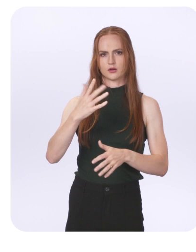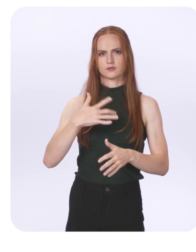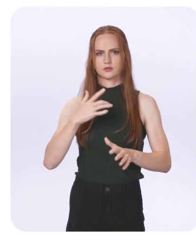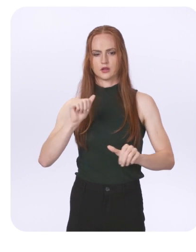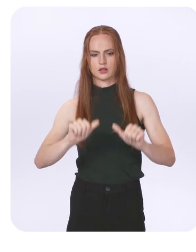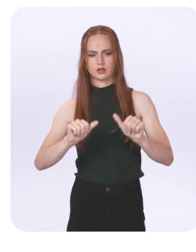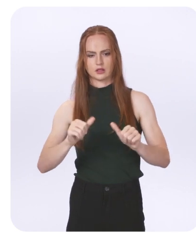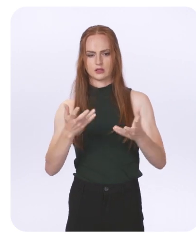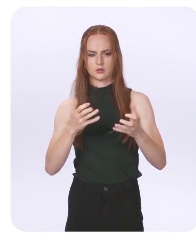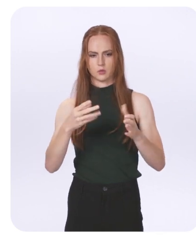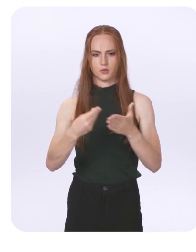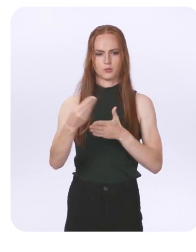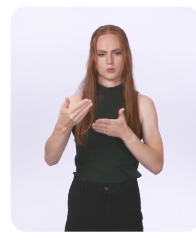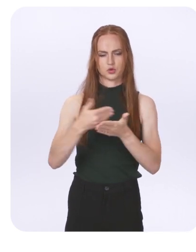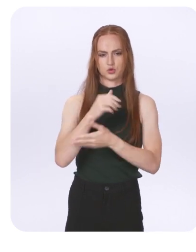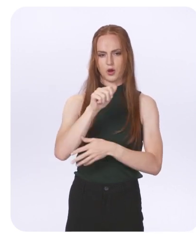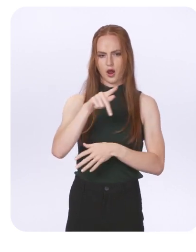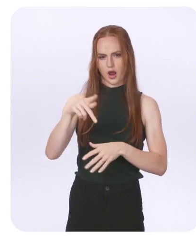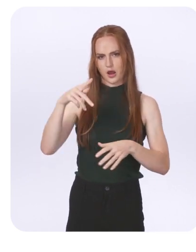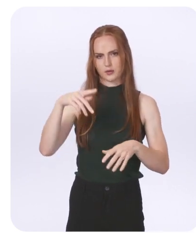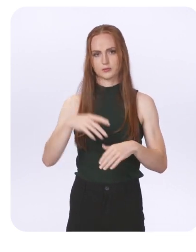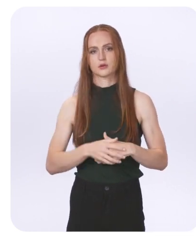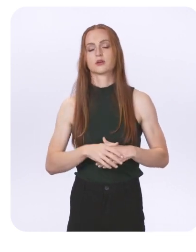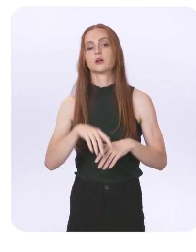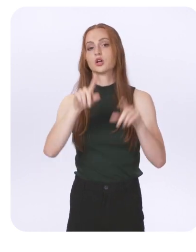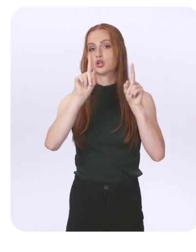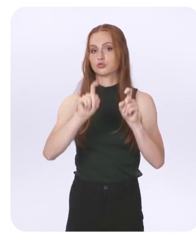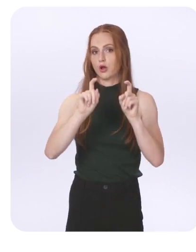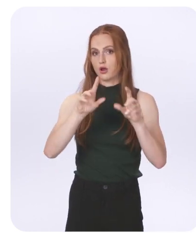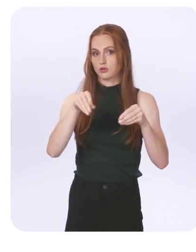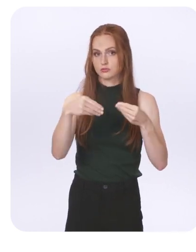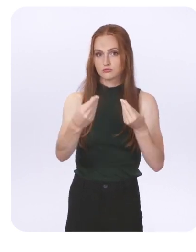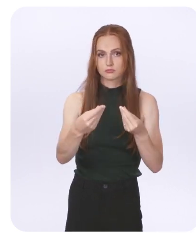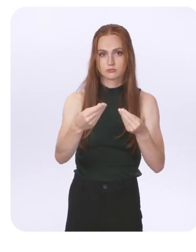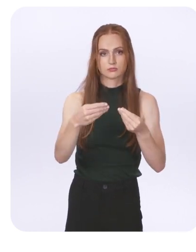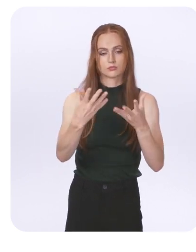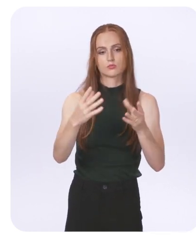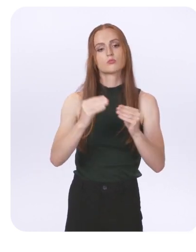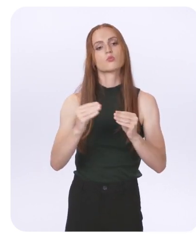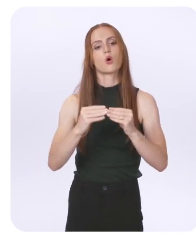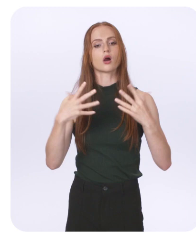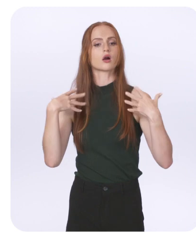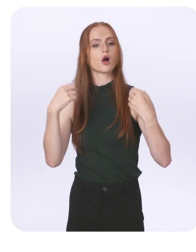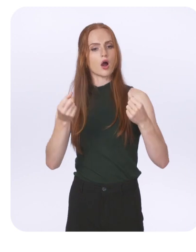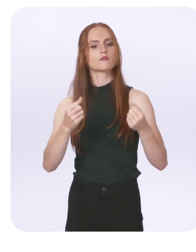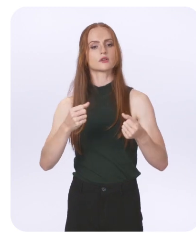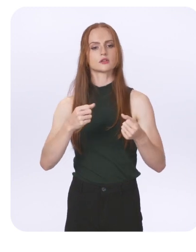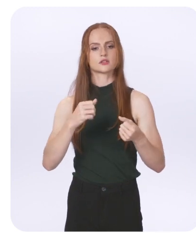Now I’m going to pass it back to Felix to talk about some new features you will be able to A/B test for your app.